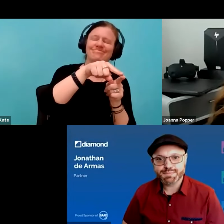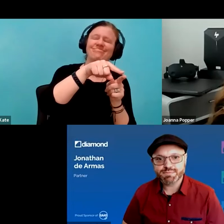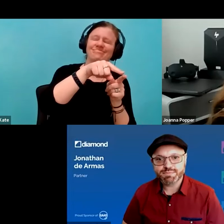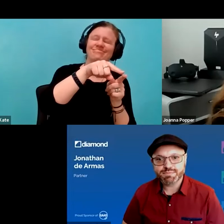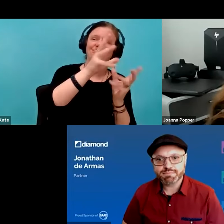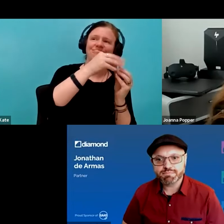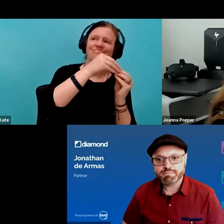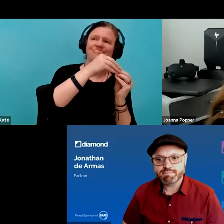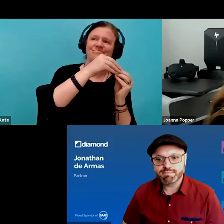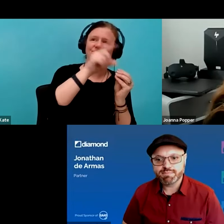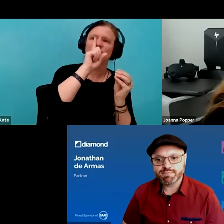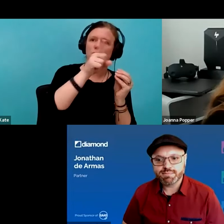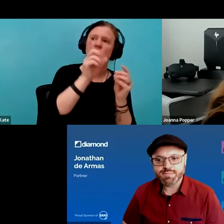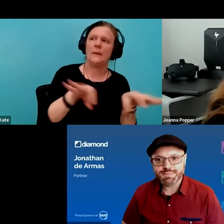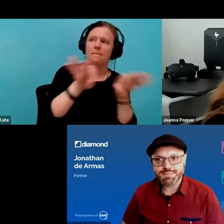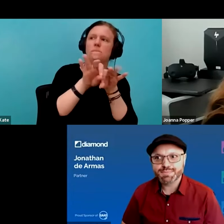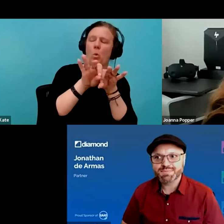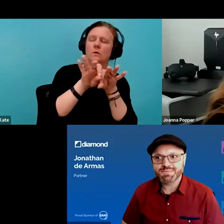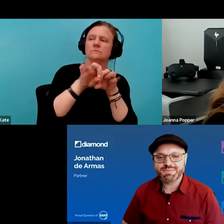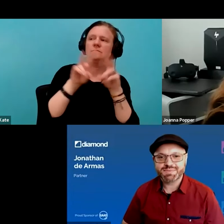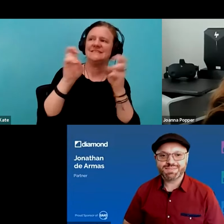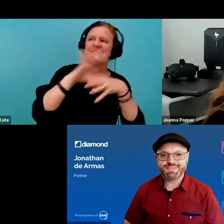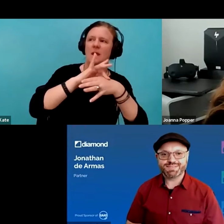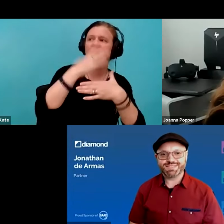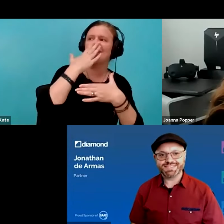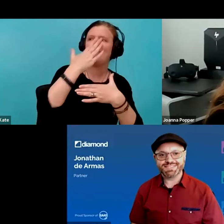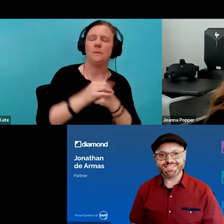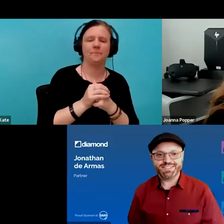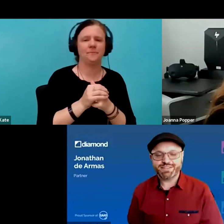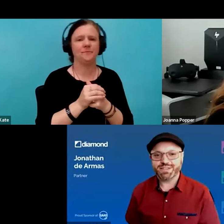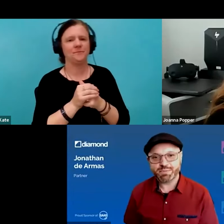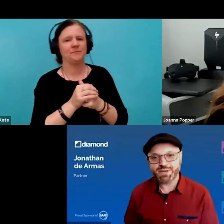Joanna Popper: Really, really important, important topic. So thanks for hosting us Jonathan de Armas: And thanks for being here.